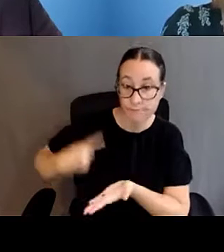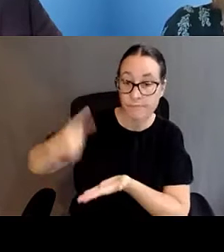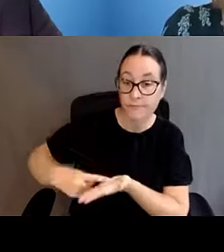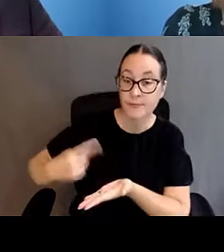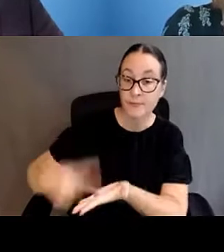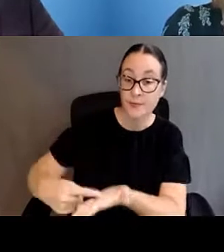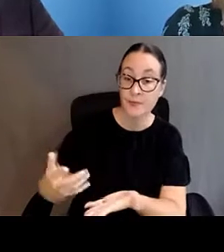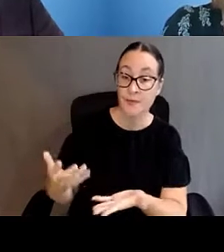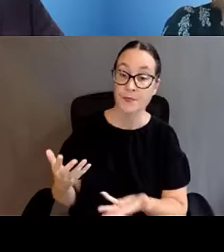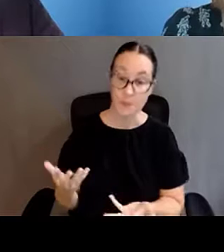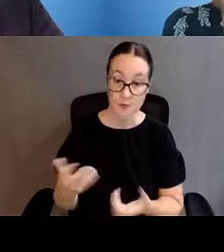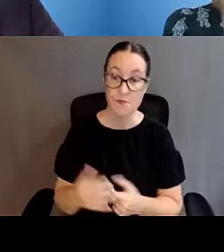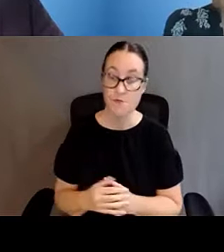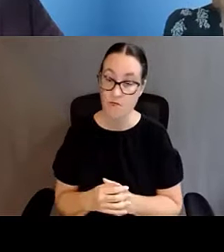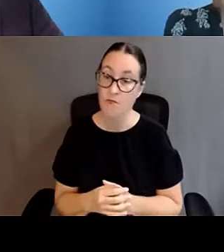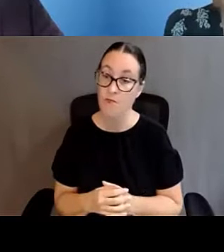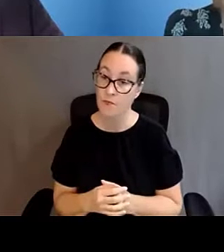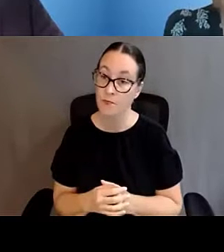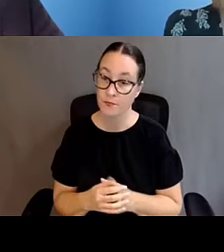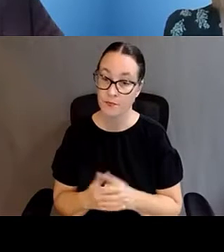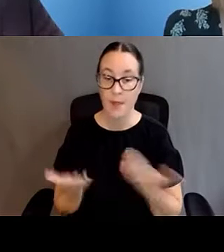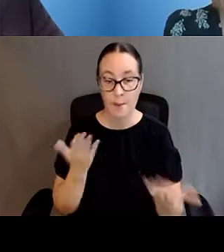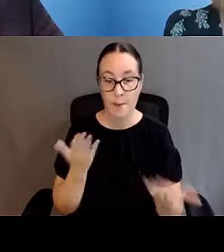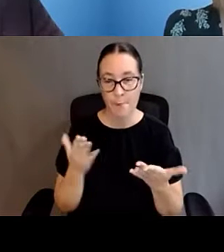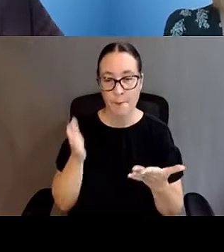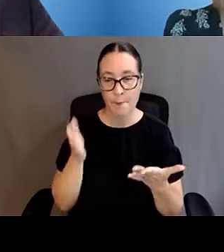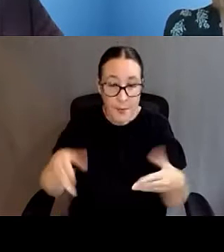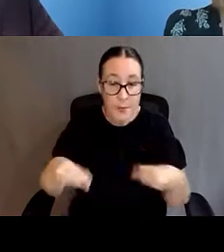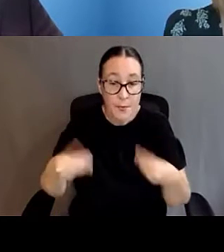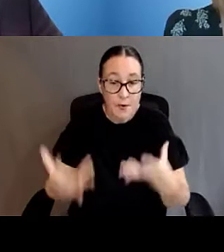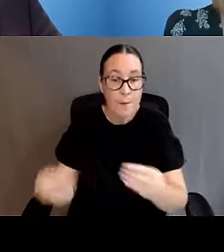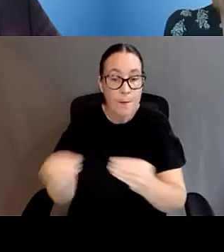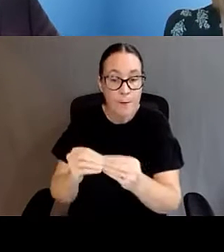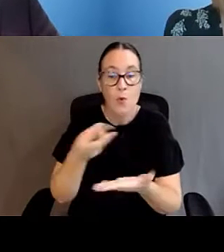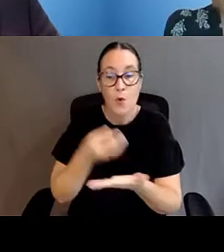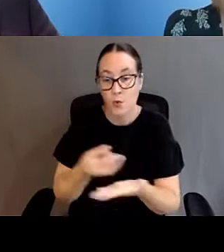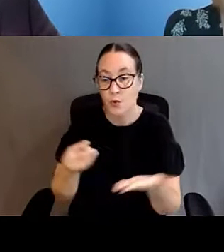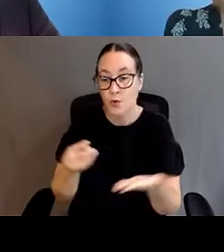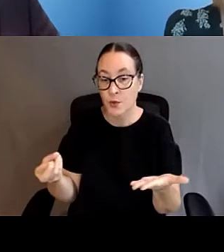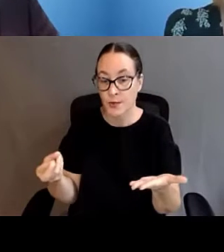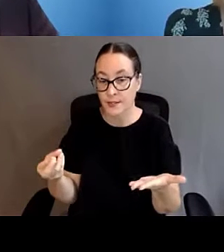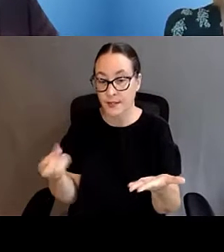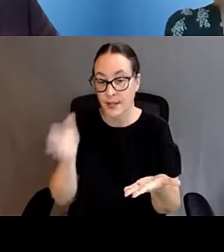so we may be providing more resources like that across the agency as well.